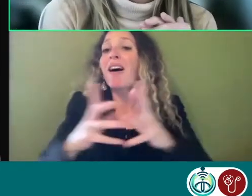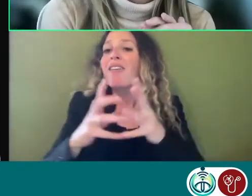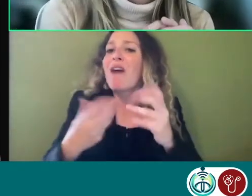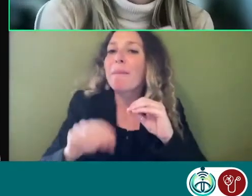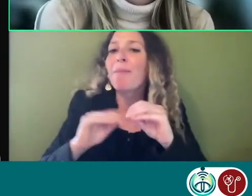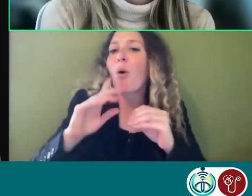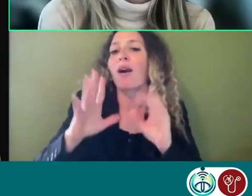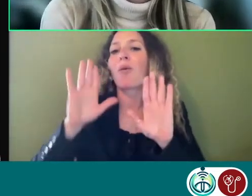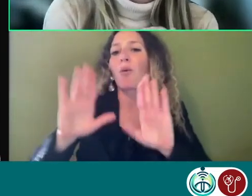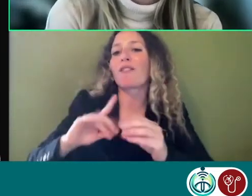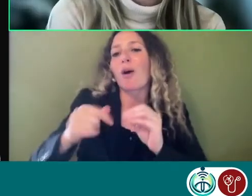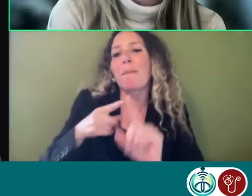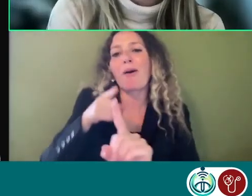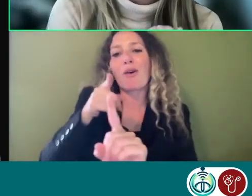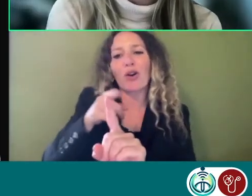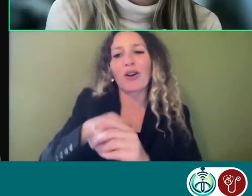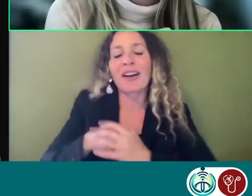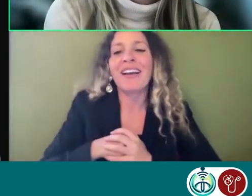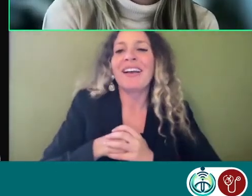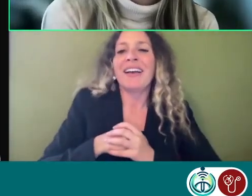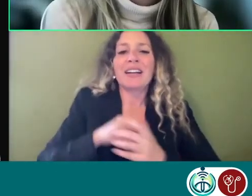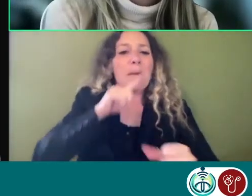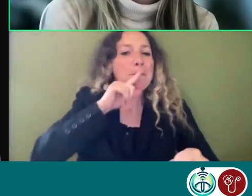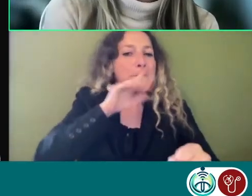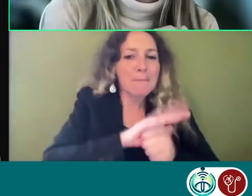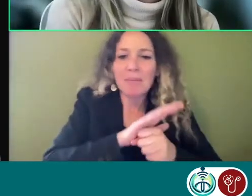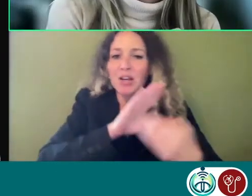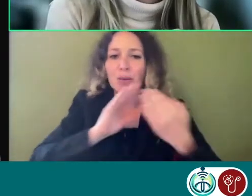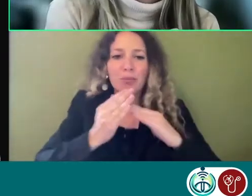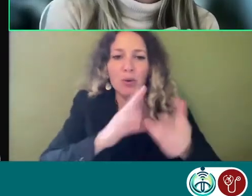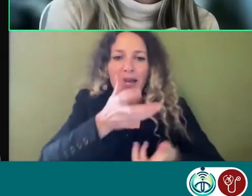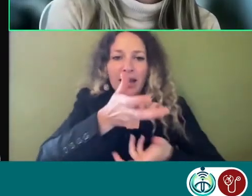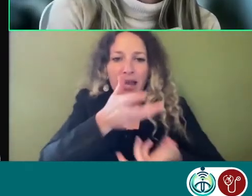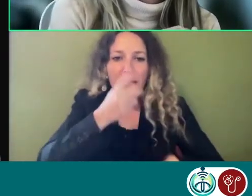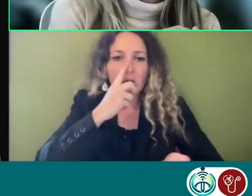And it's her commitment to community-engaged research and really working with the autistic